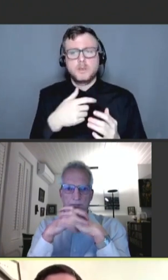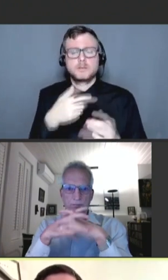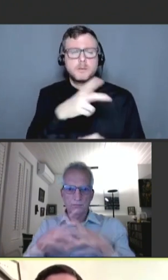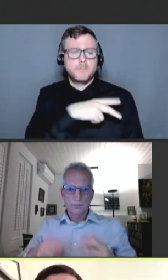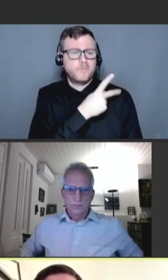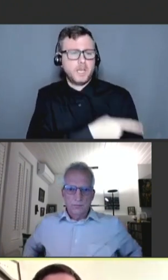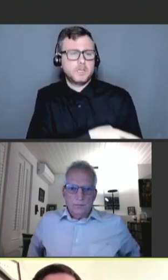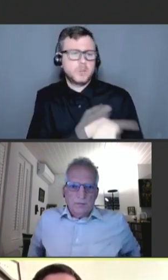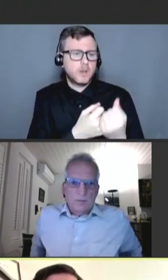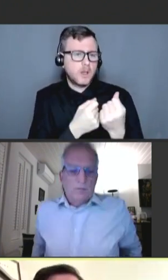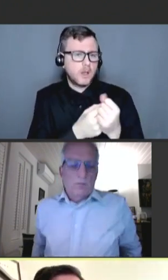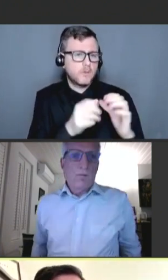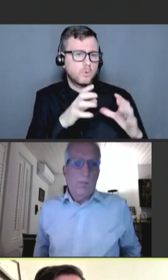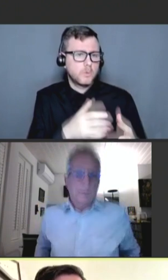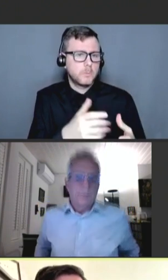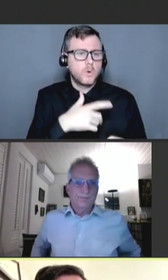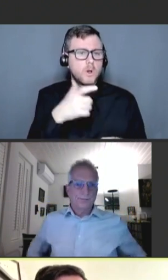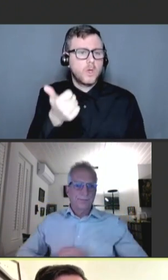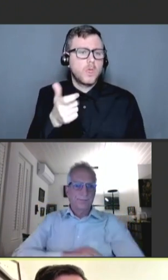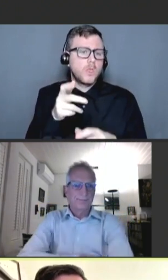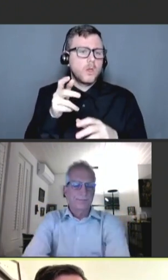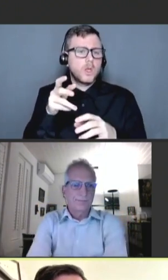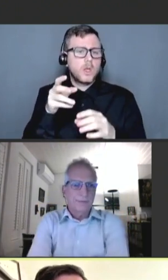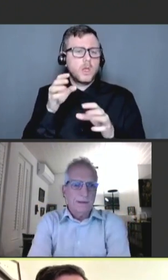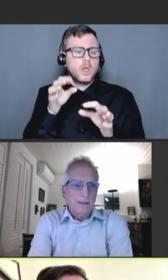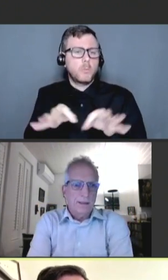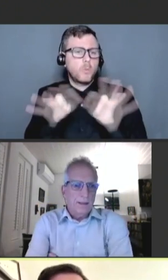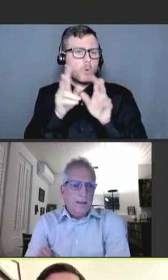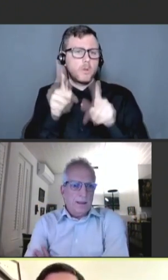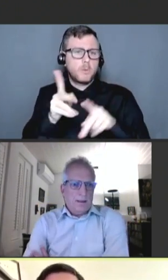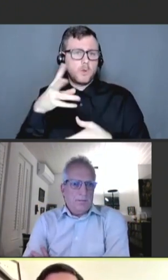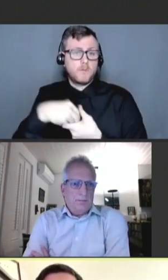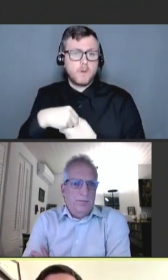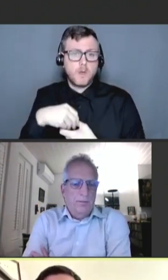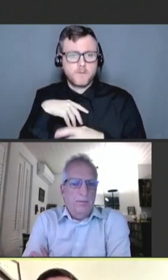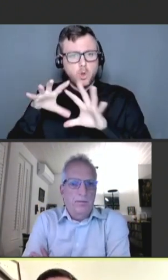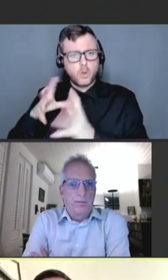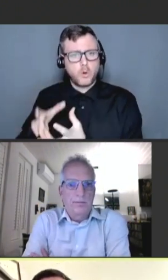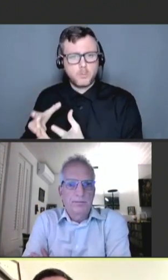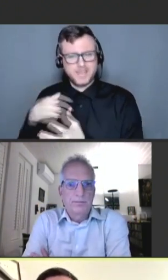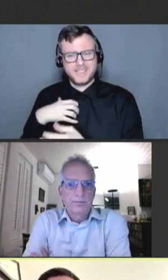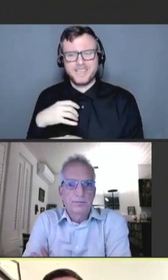of key stakeholders in the country and also globally. Does reinfection matter? And this